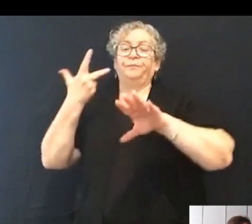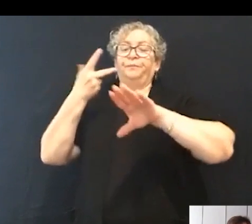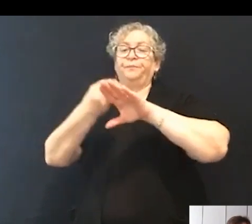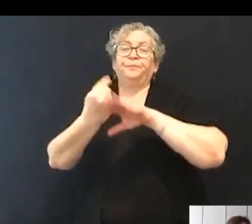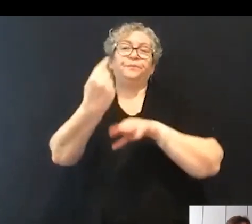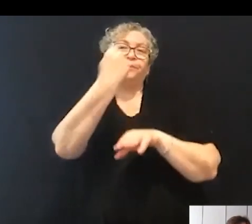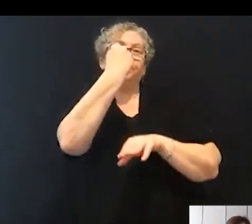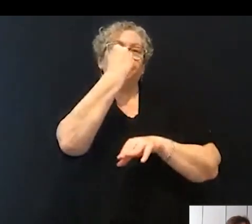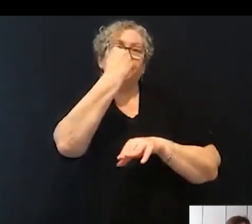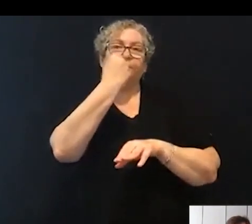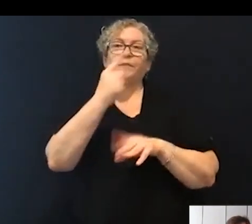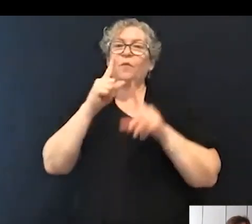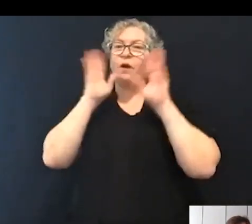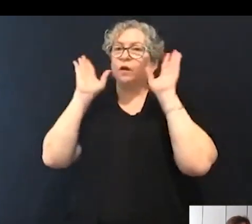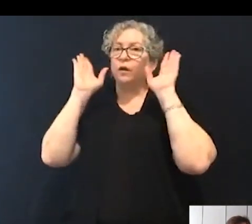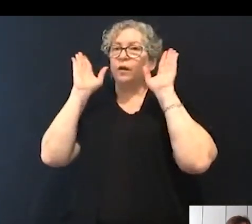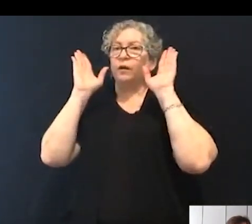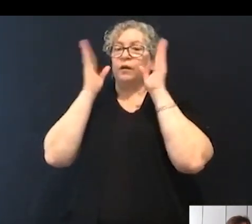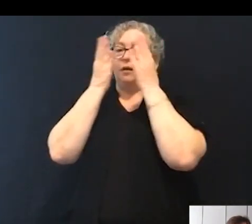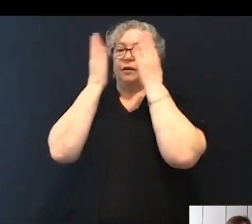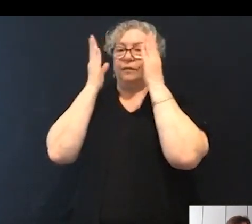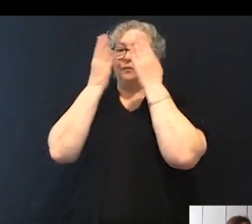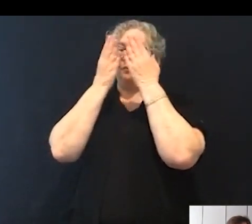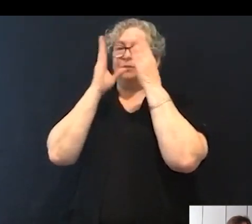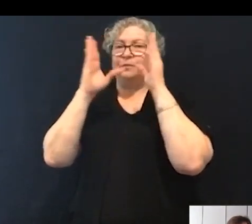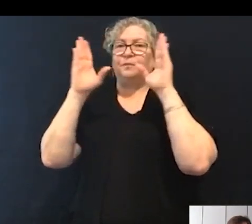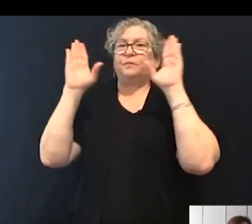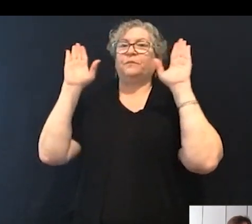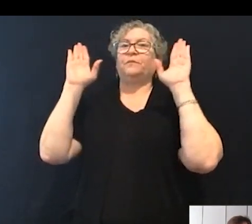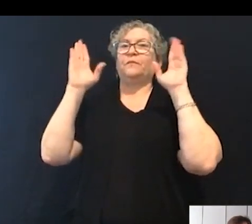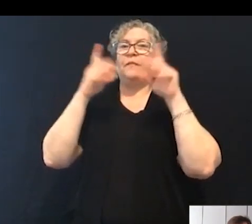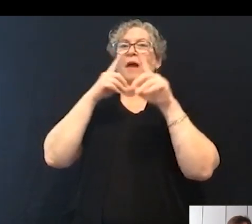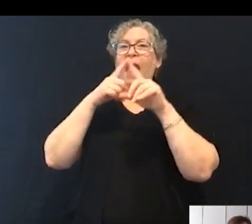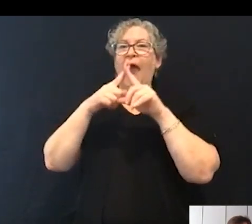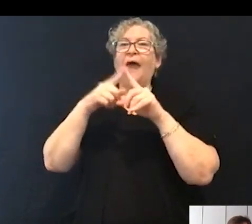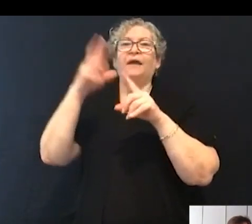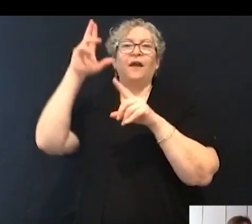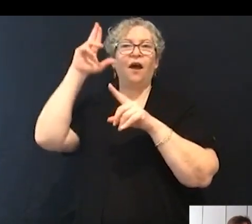degeneration or diabetic eye disease regularly. So we know about the risks.